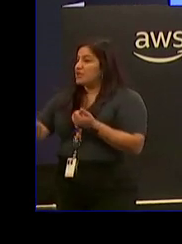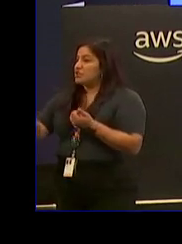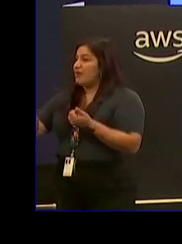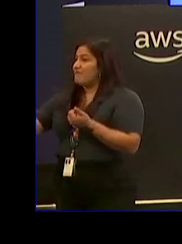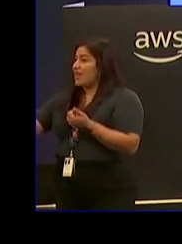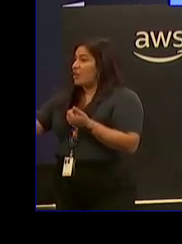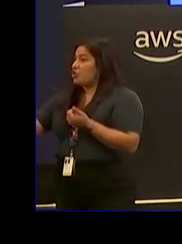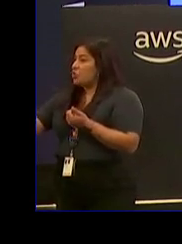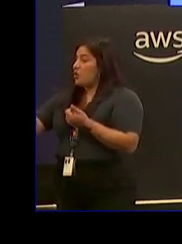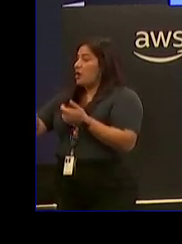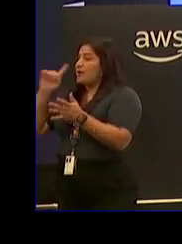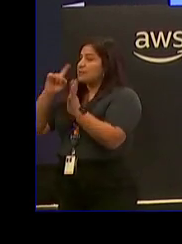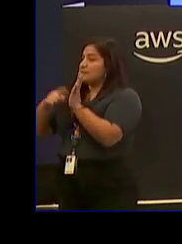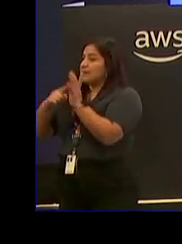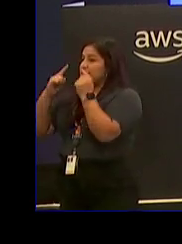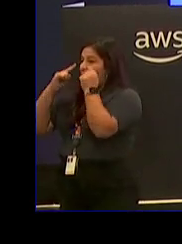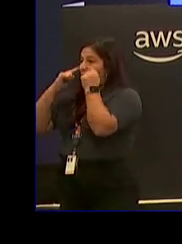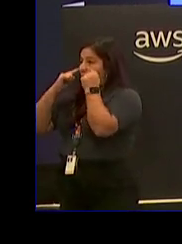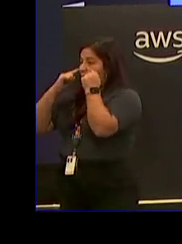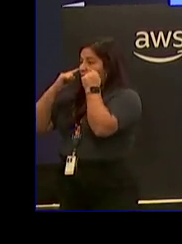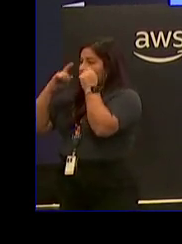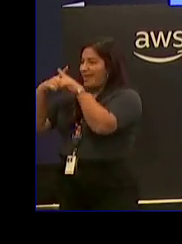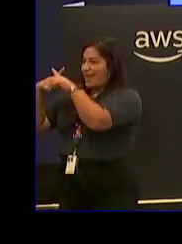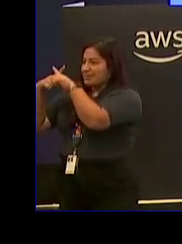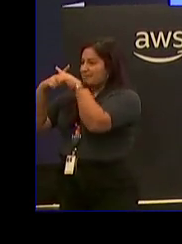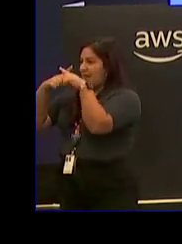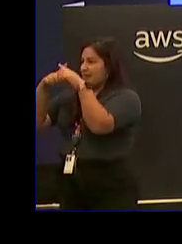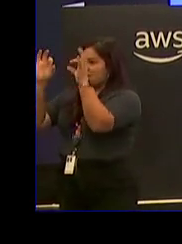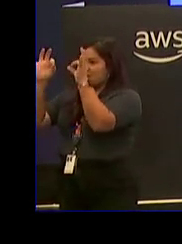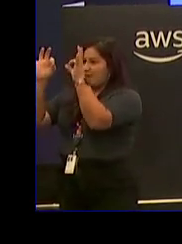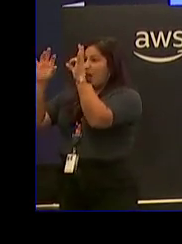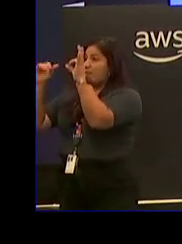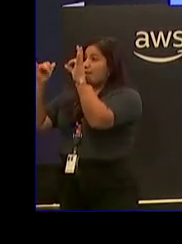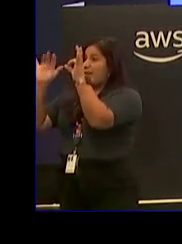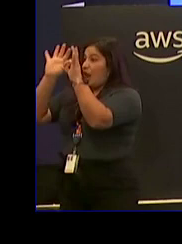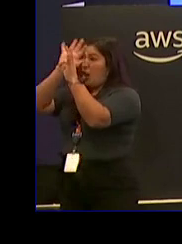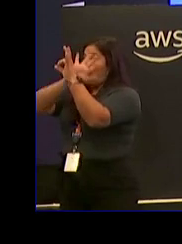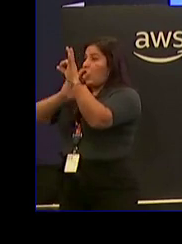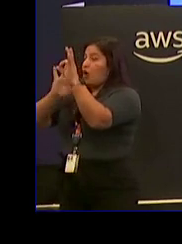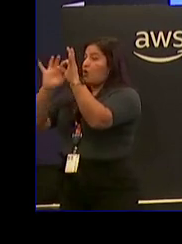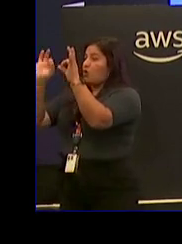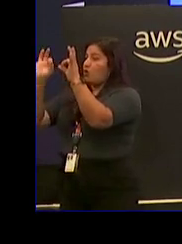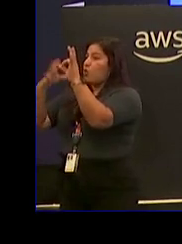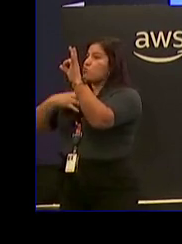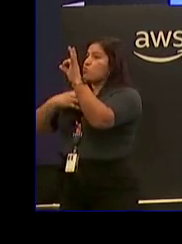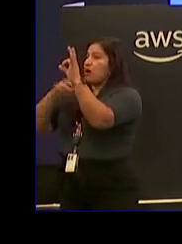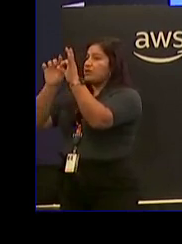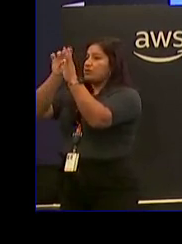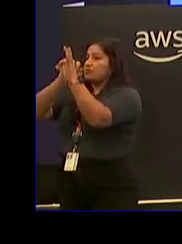around the x axis while the yaw value represents the eye movement around the y axis.